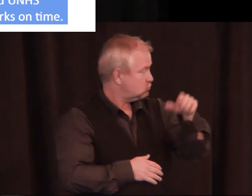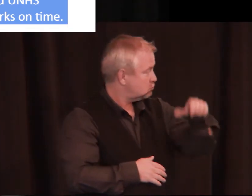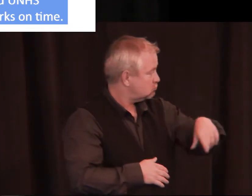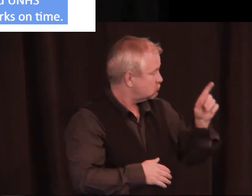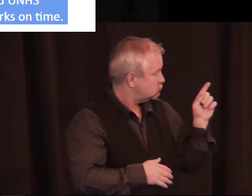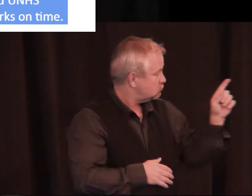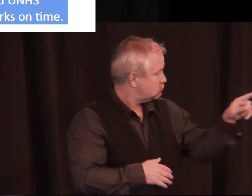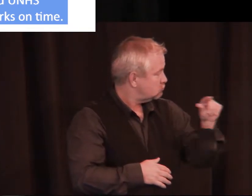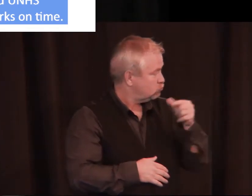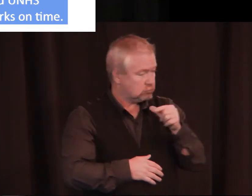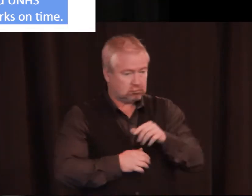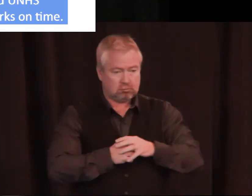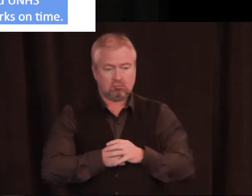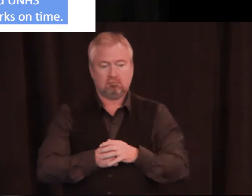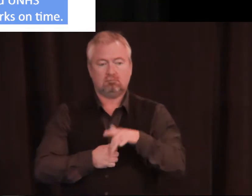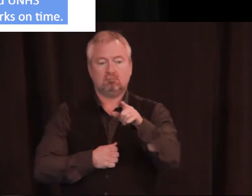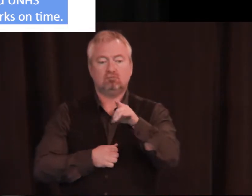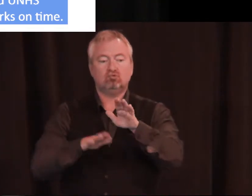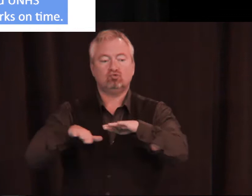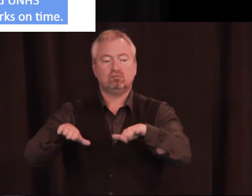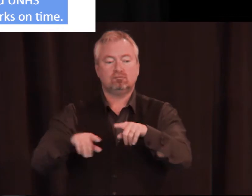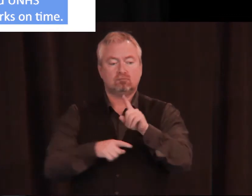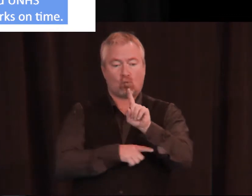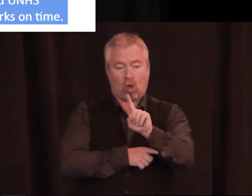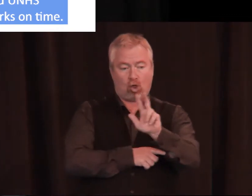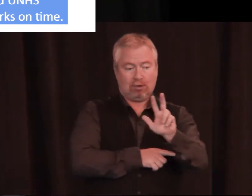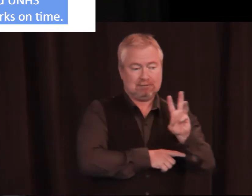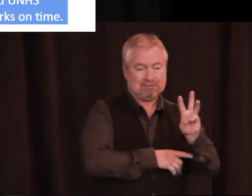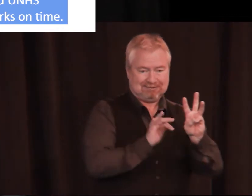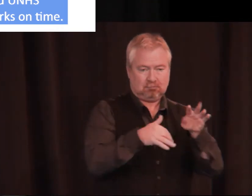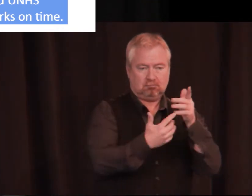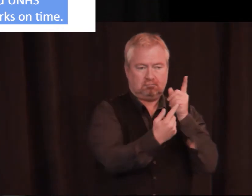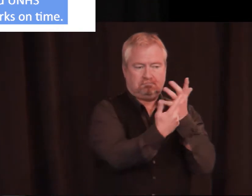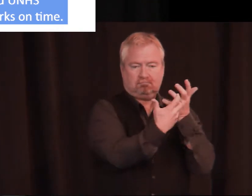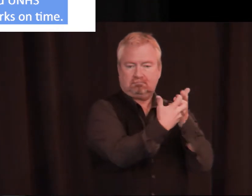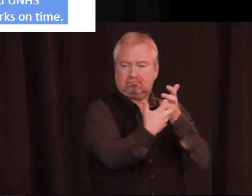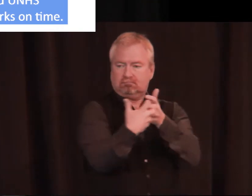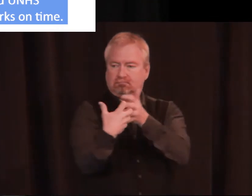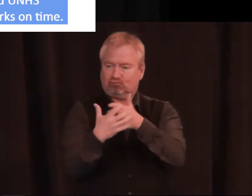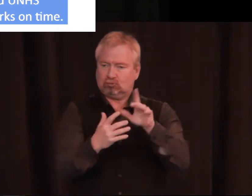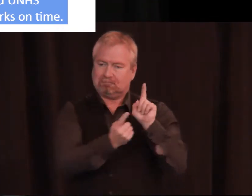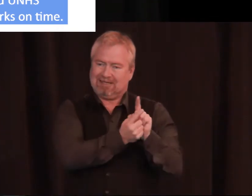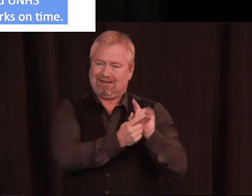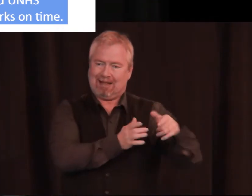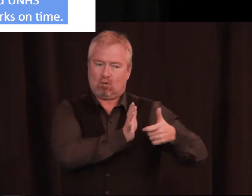that met the 1-3-6 benchmarks, and you'll see that most of them were having